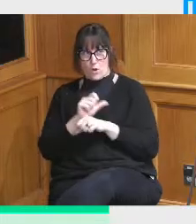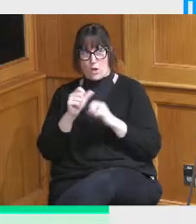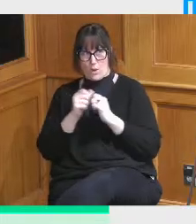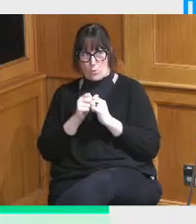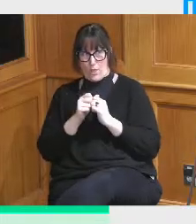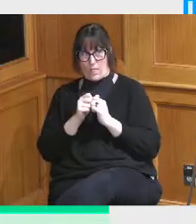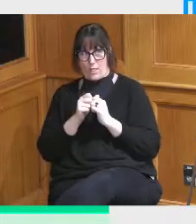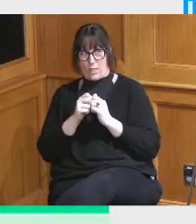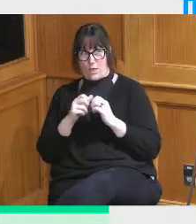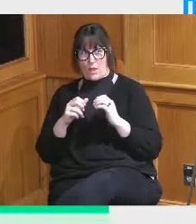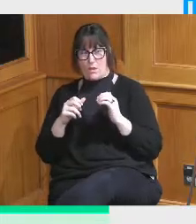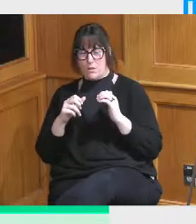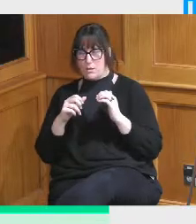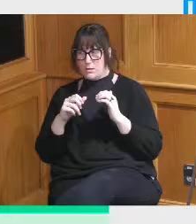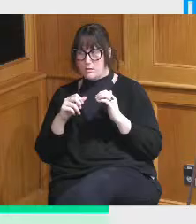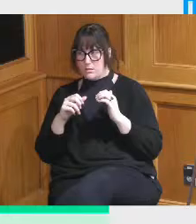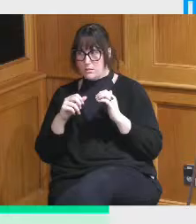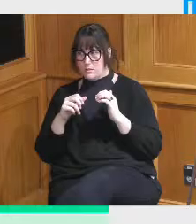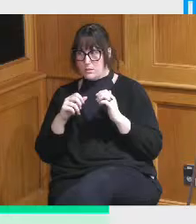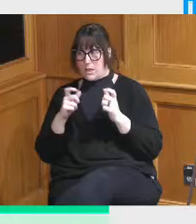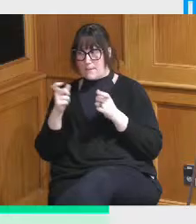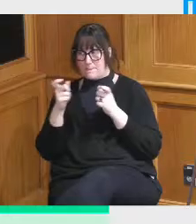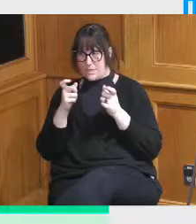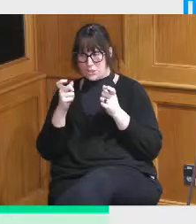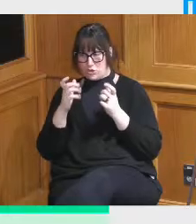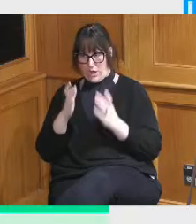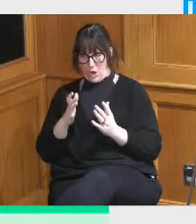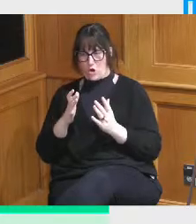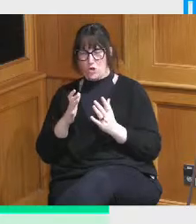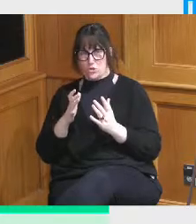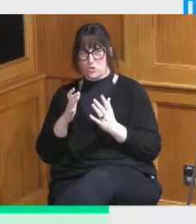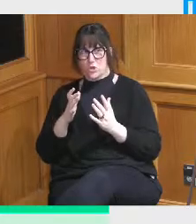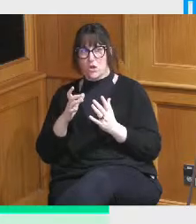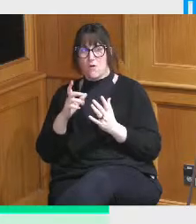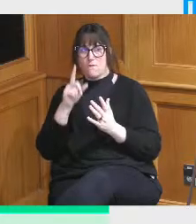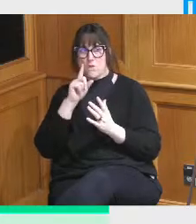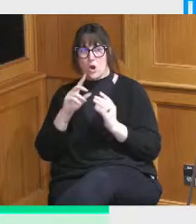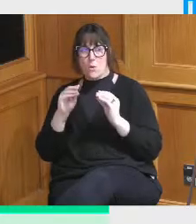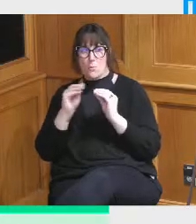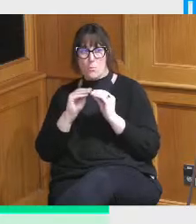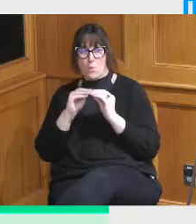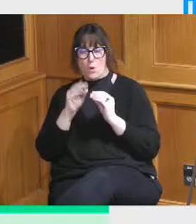proposed work in light of recent executive orders and subsequent court filings and would like to